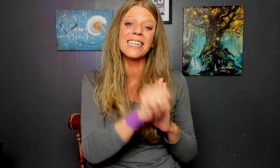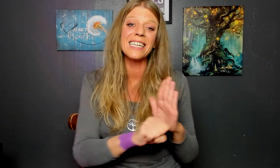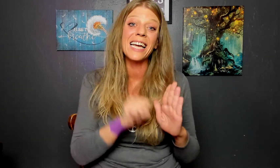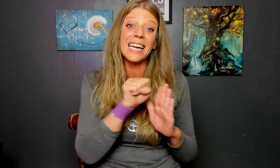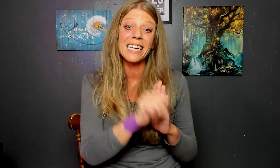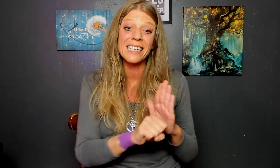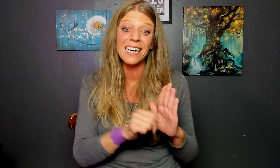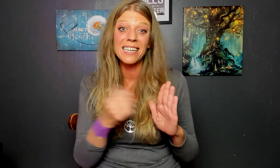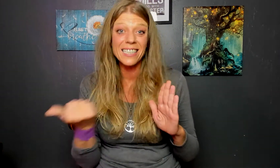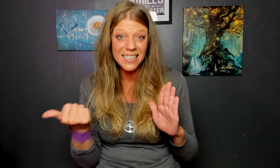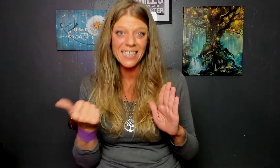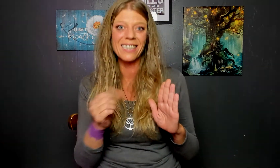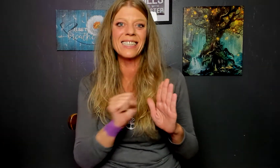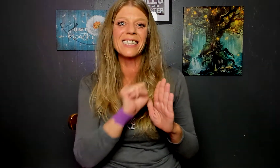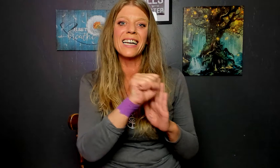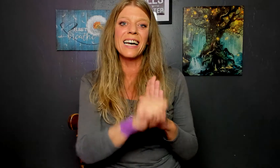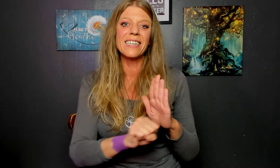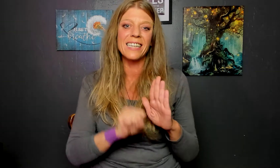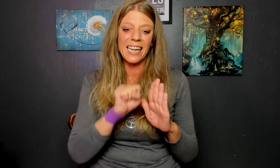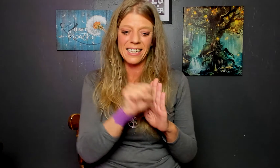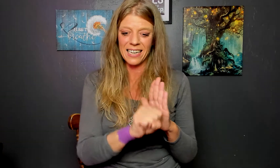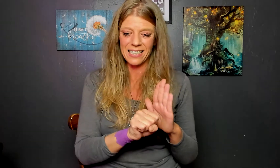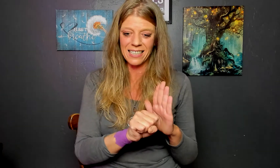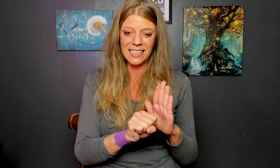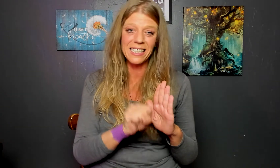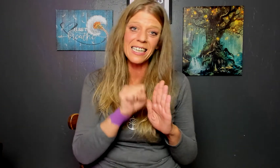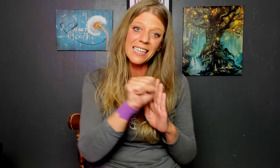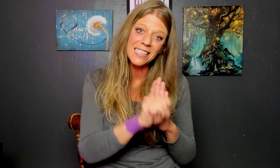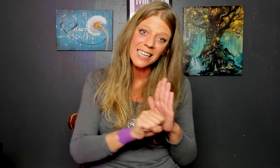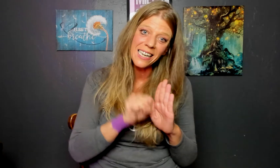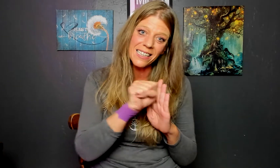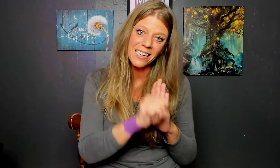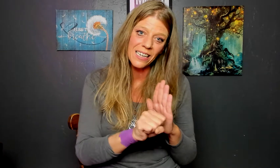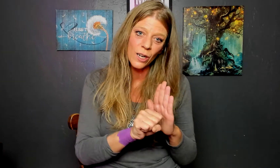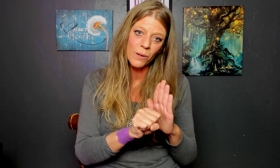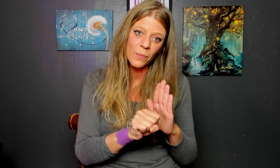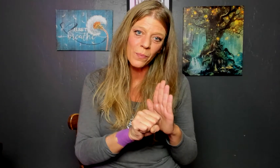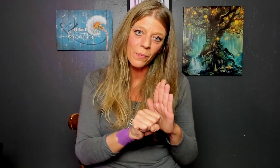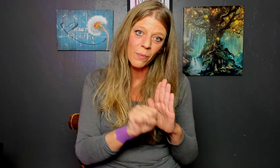SEASONS. SEASON. SEASON.